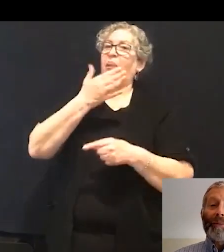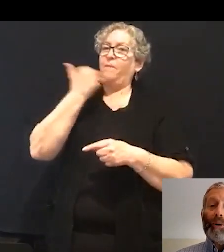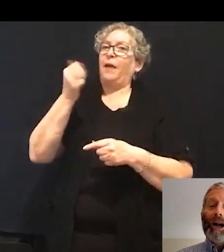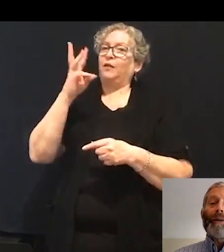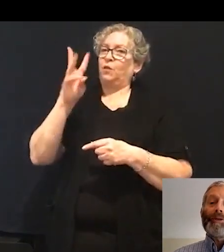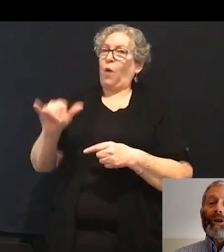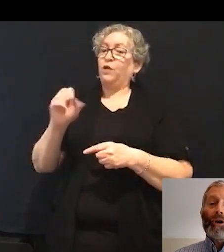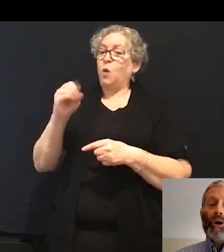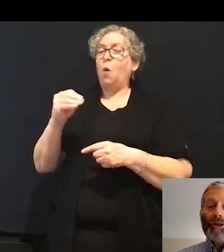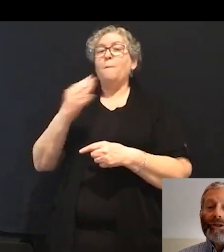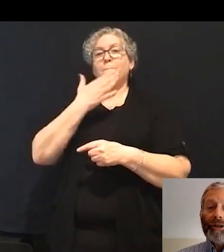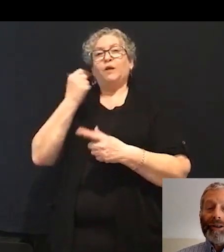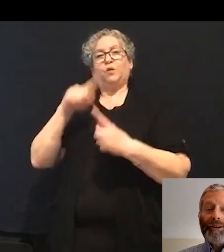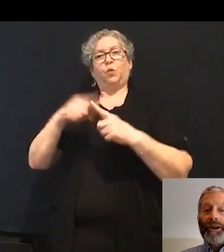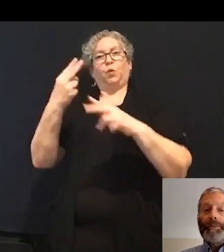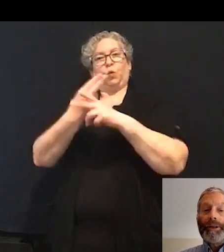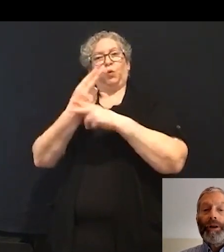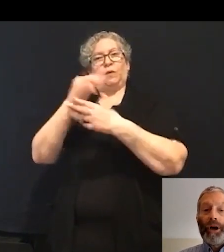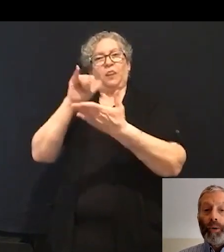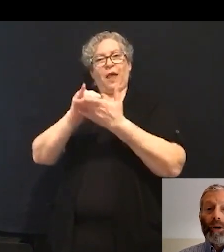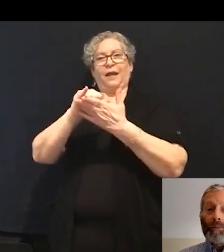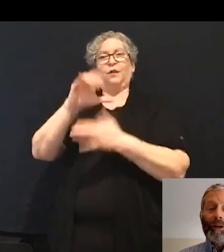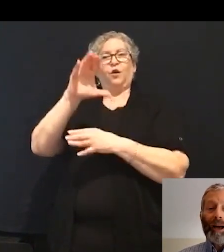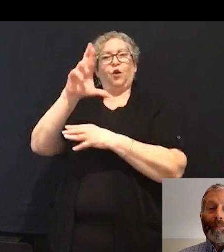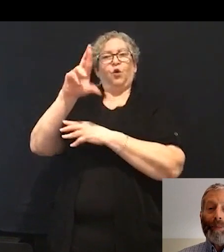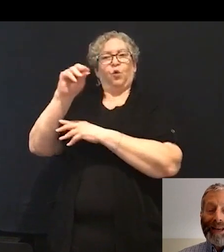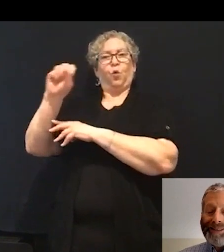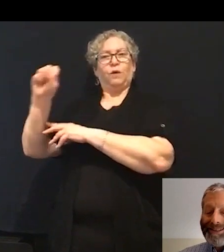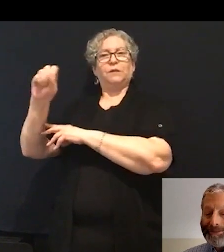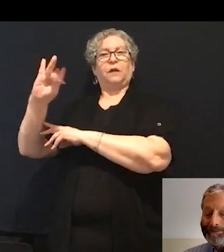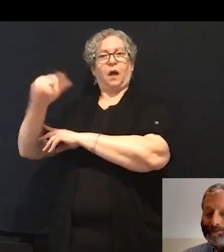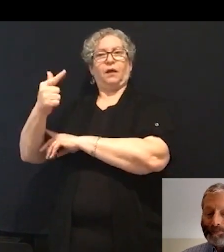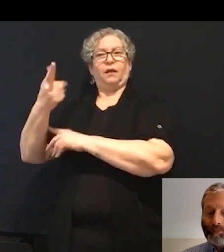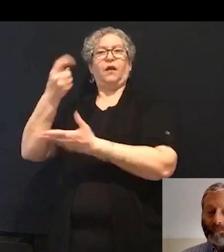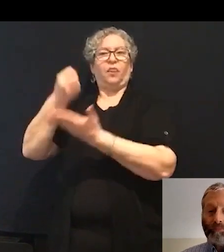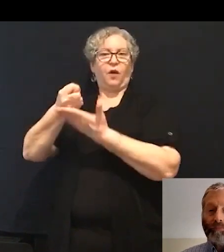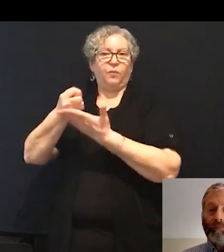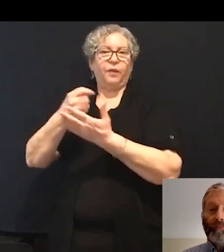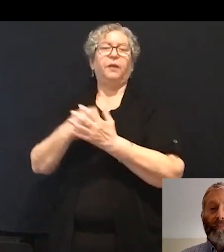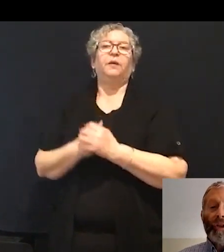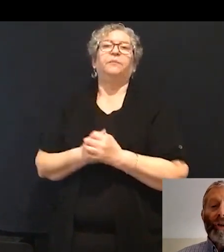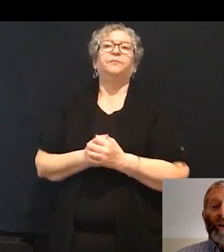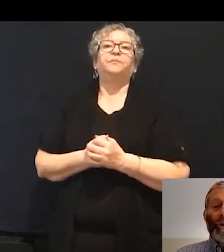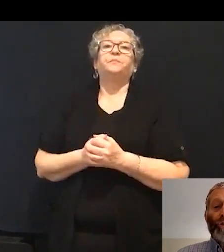And perhaps a cross-cutting therapy will apply best.